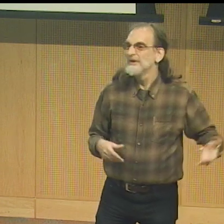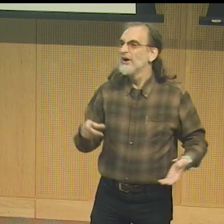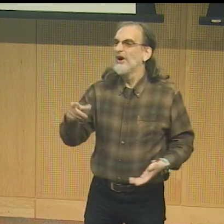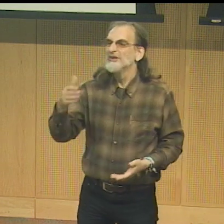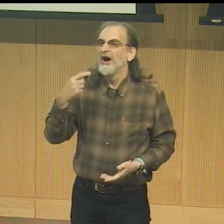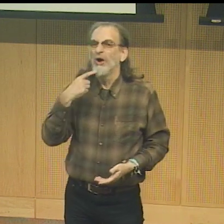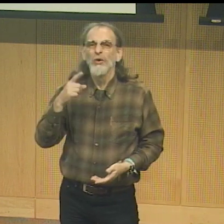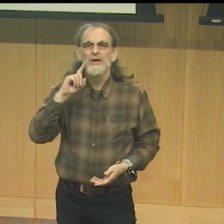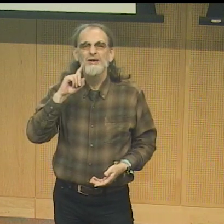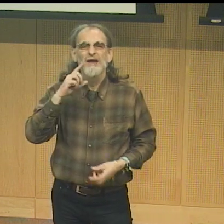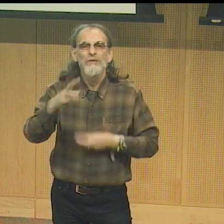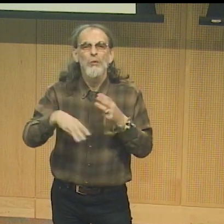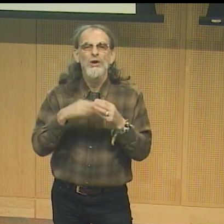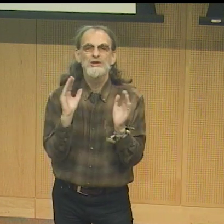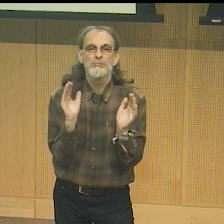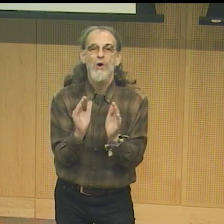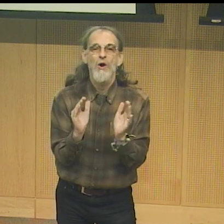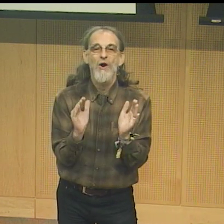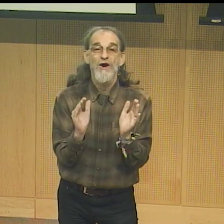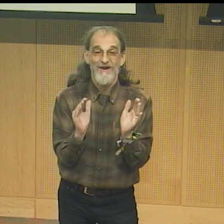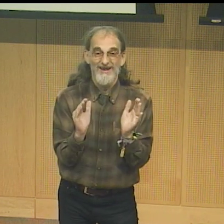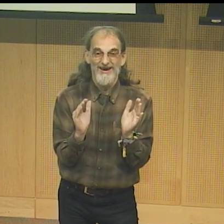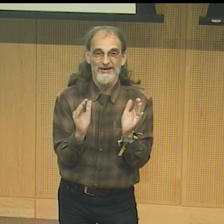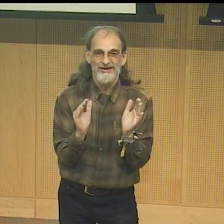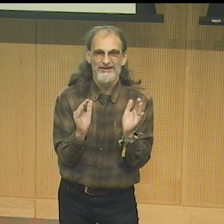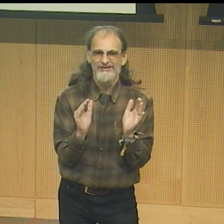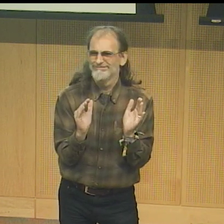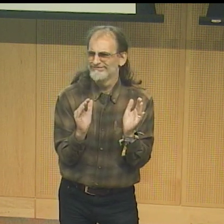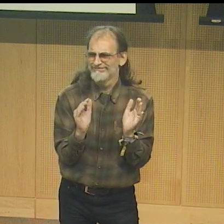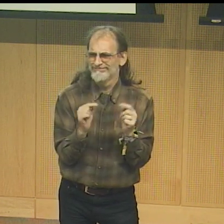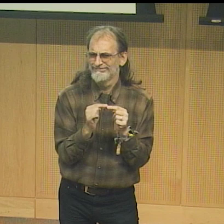Everyone says the Deaf world is very small, but it's exact opposite.